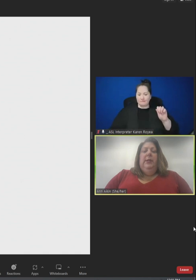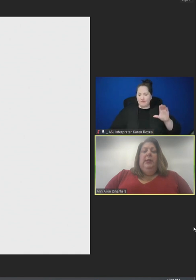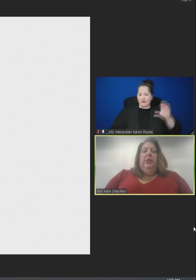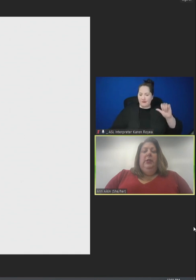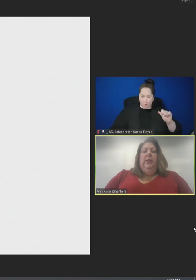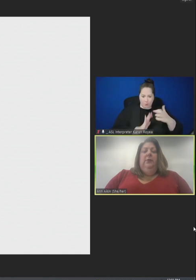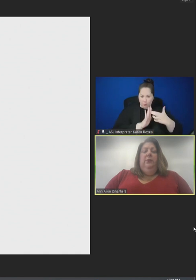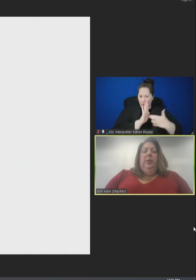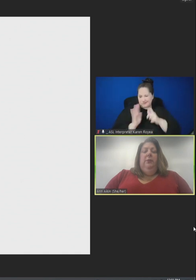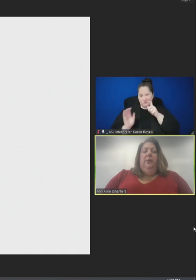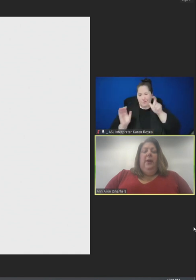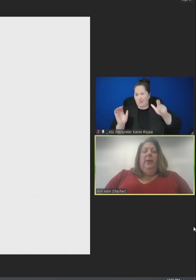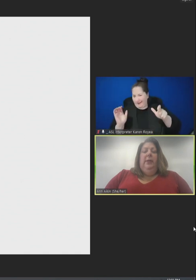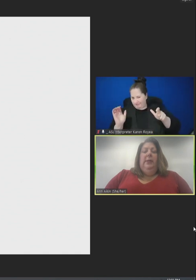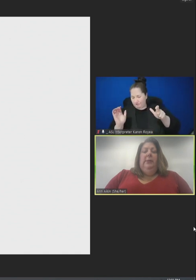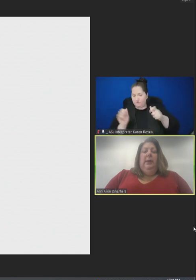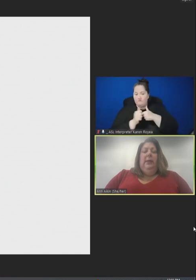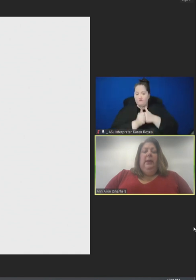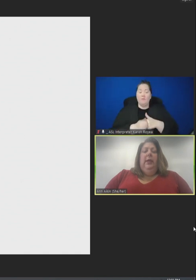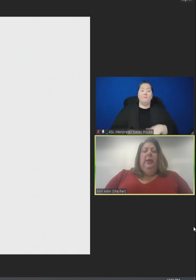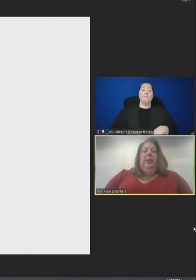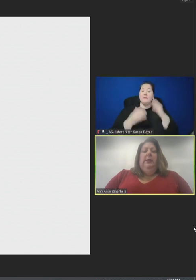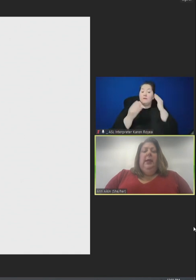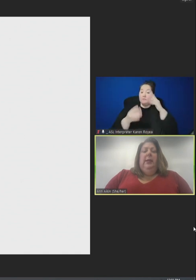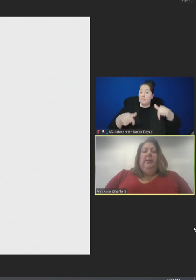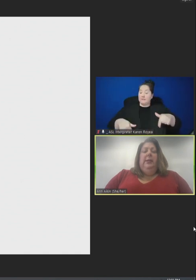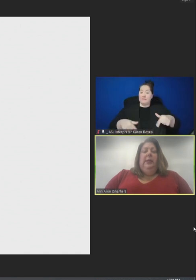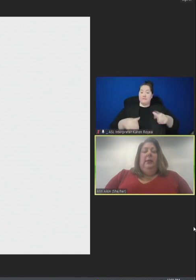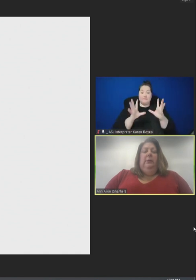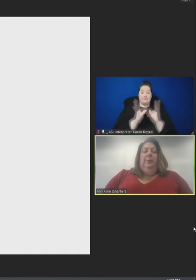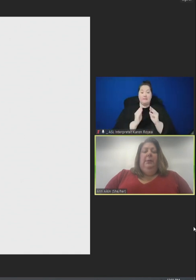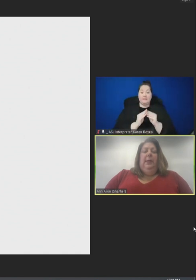Additionally, the information provided in this meeting does not necessarily represent